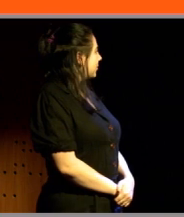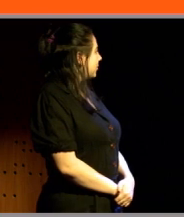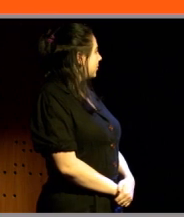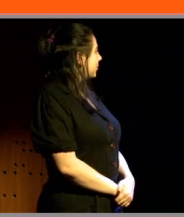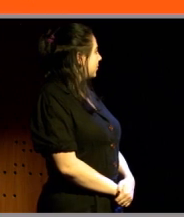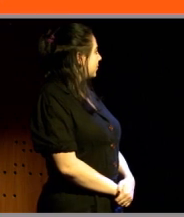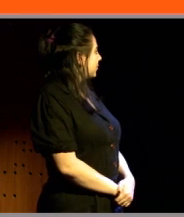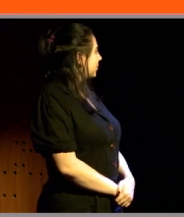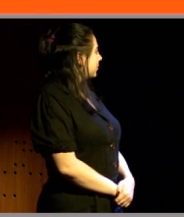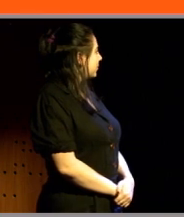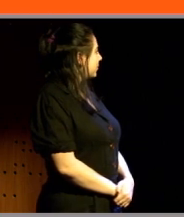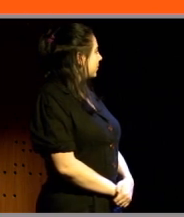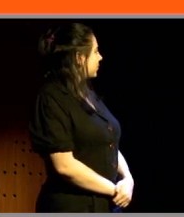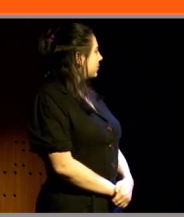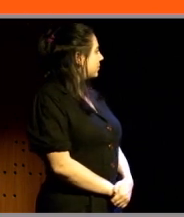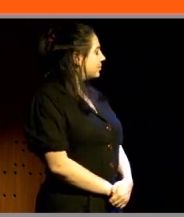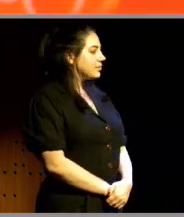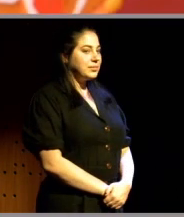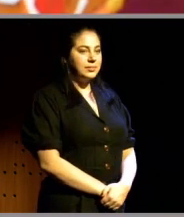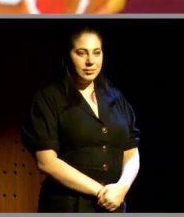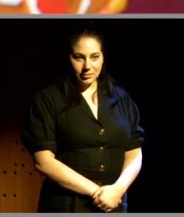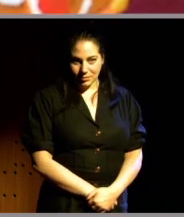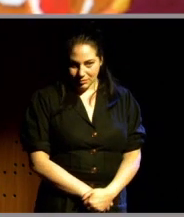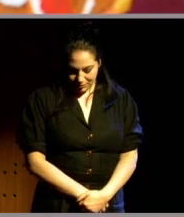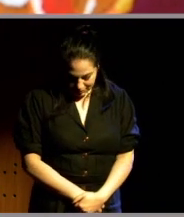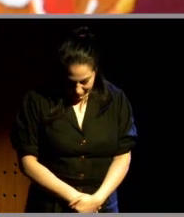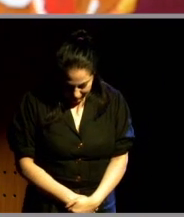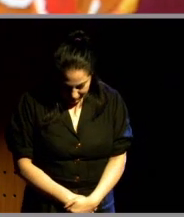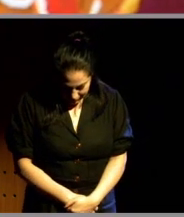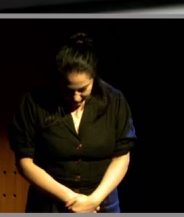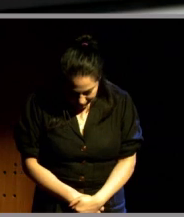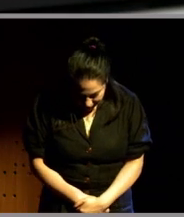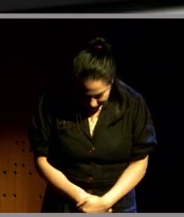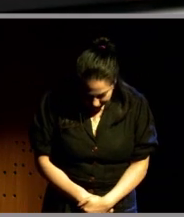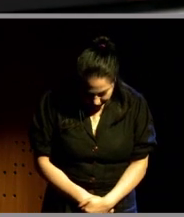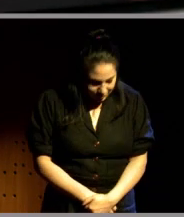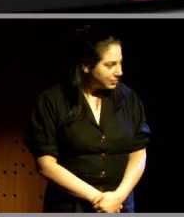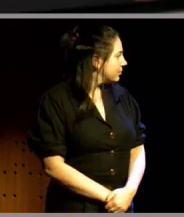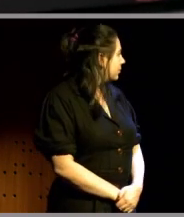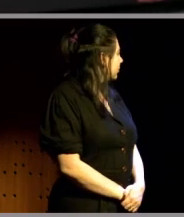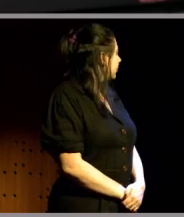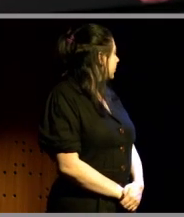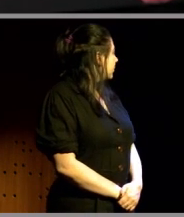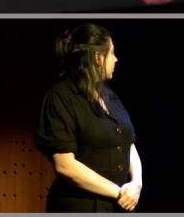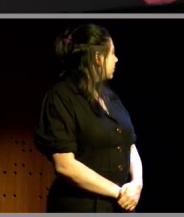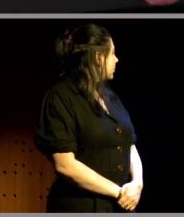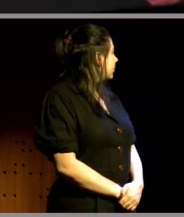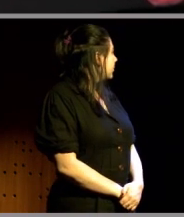Melbourne Jazz Festival, and the Sydney Symphony Orchestra. Her music is not just notes, it is a profound reflection of her country and culture.